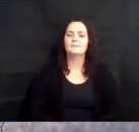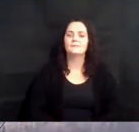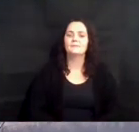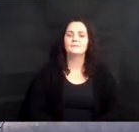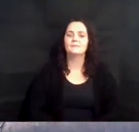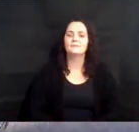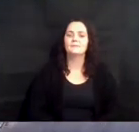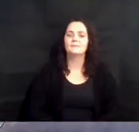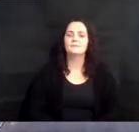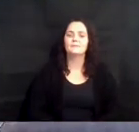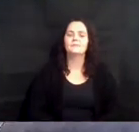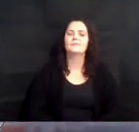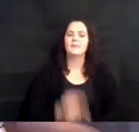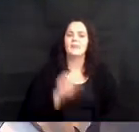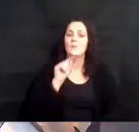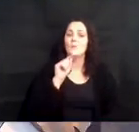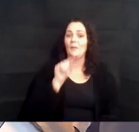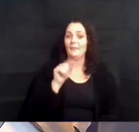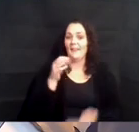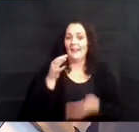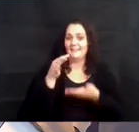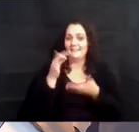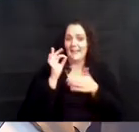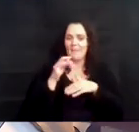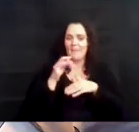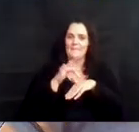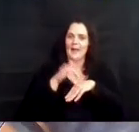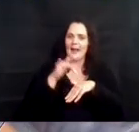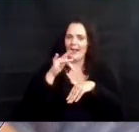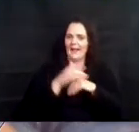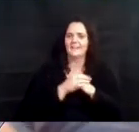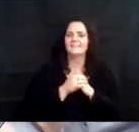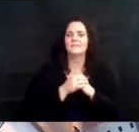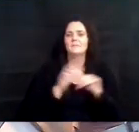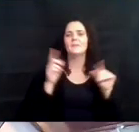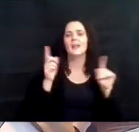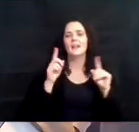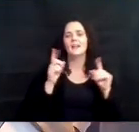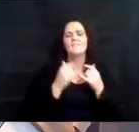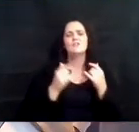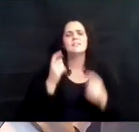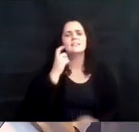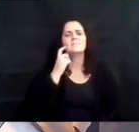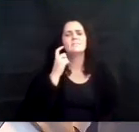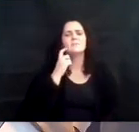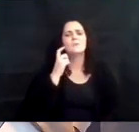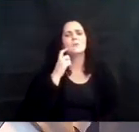Alright, so with the ‘Teacup Ballet’ there, we are now going to do a very simple drawing so grab